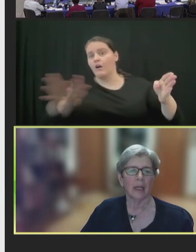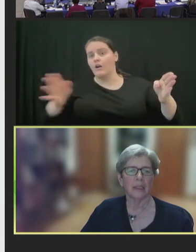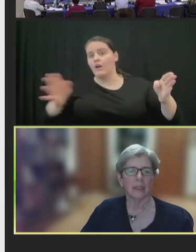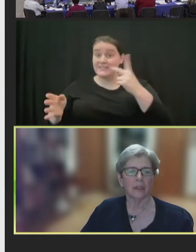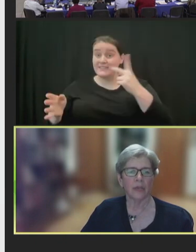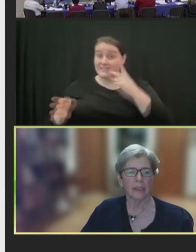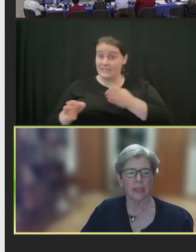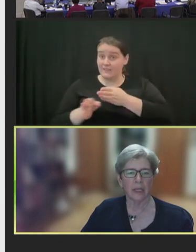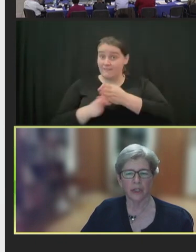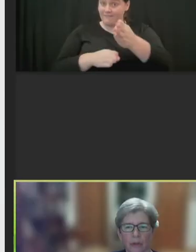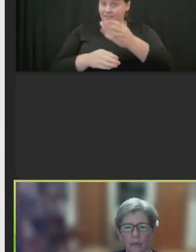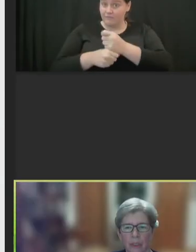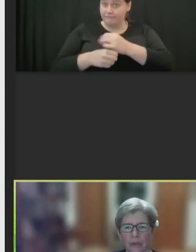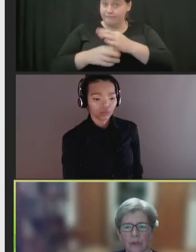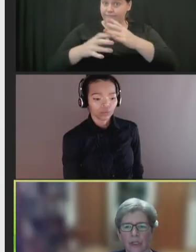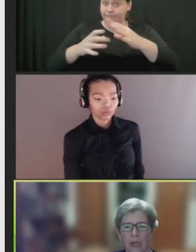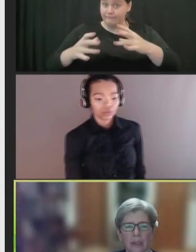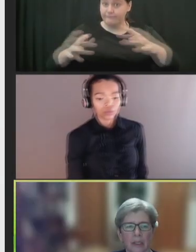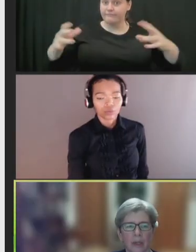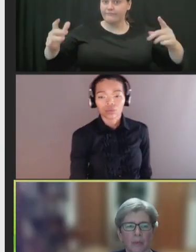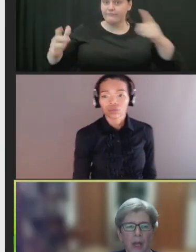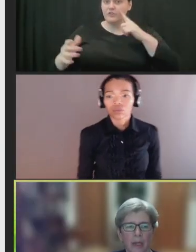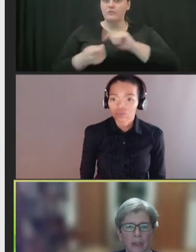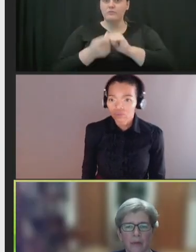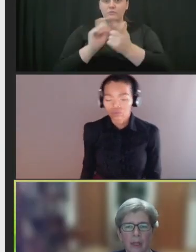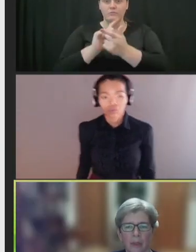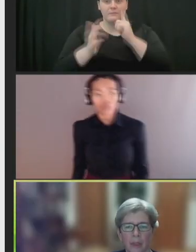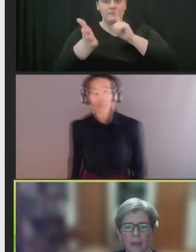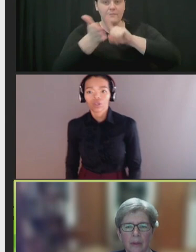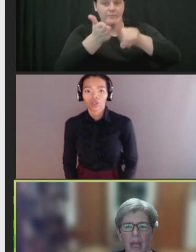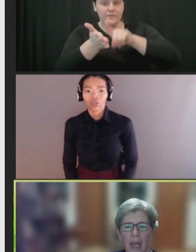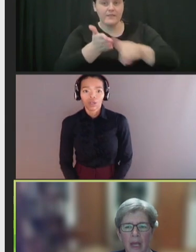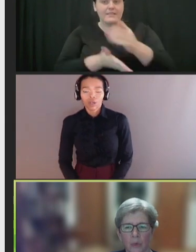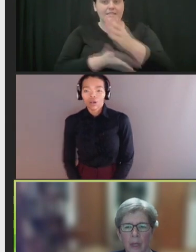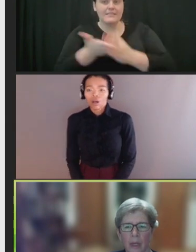into translational research and some product development as well.